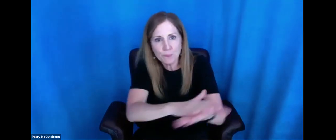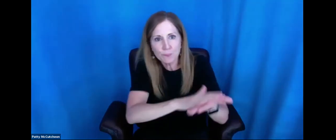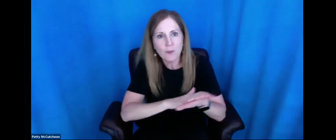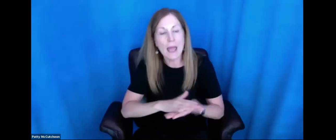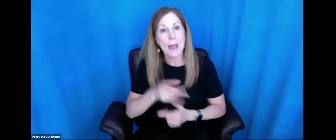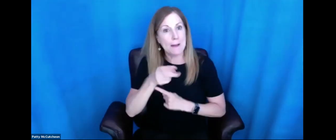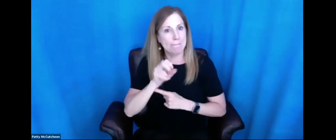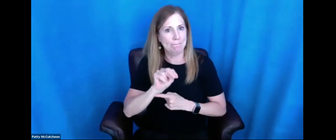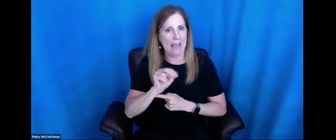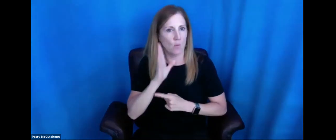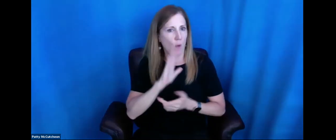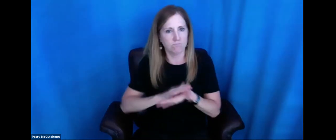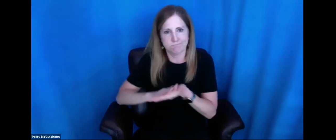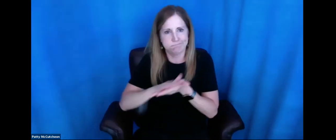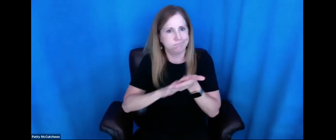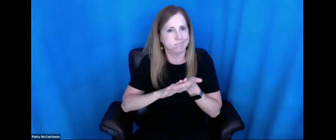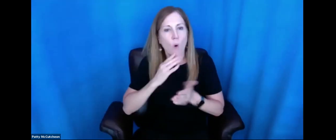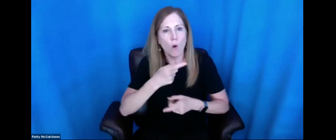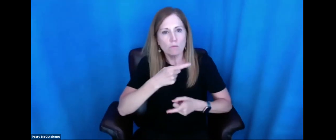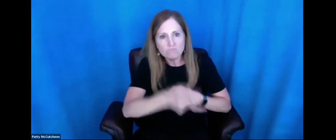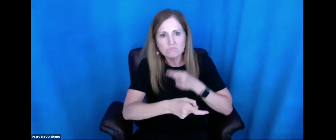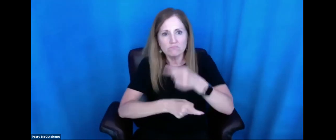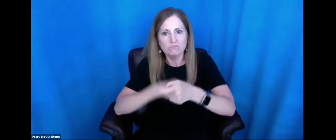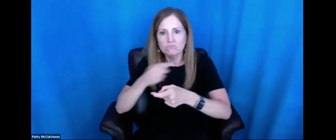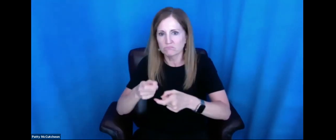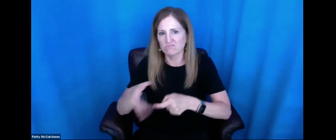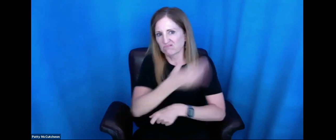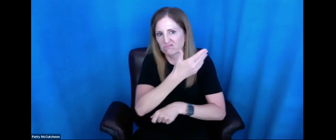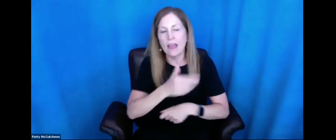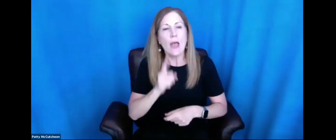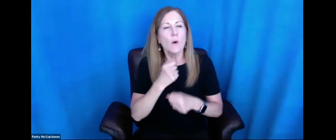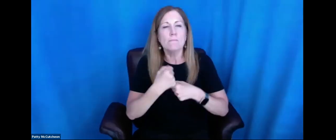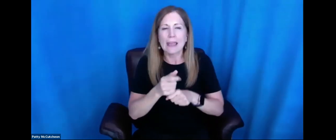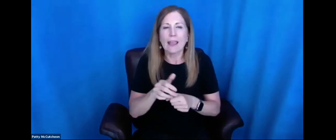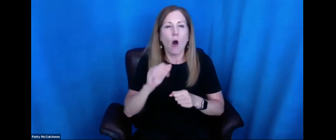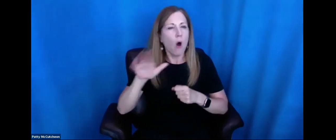And we will wipe down polling stations and we will make it as clean as and as secure as we possibly can.